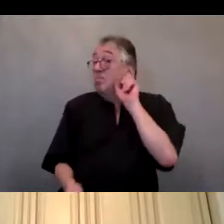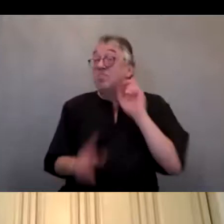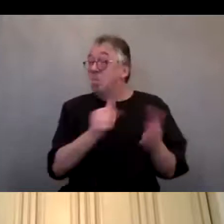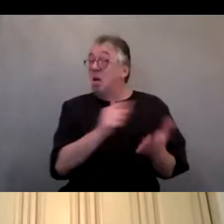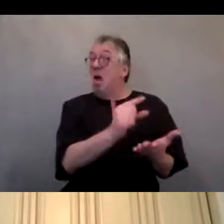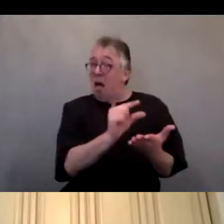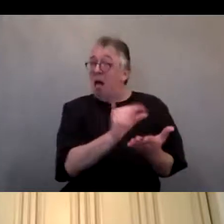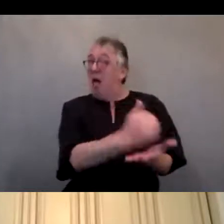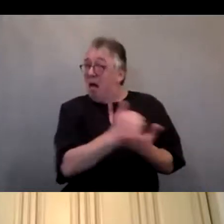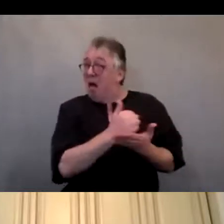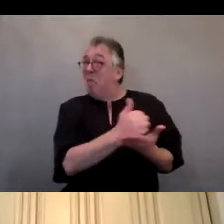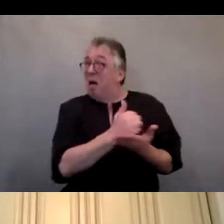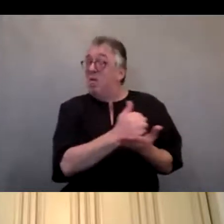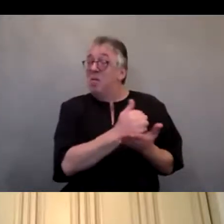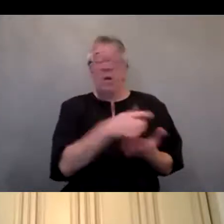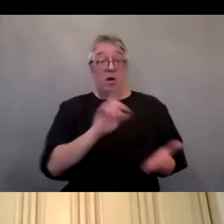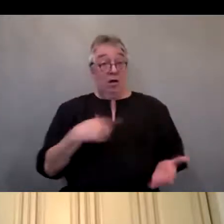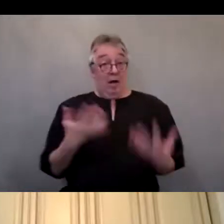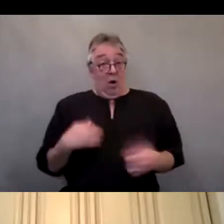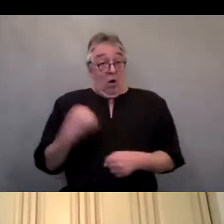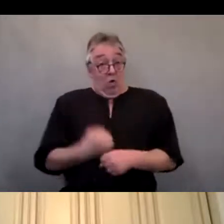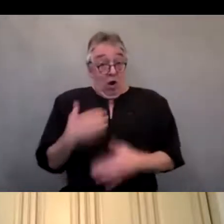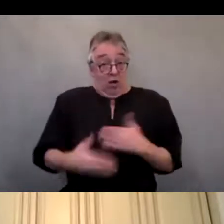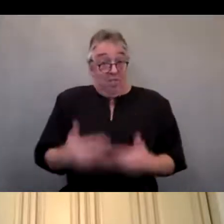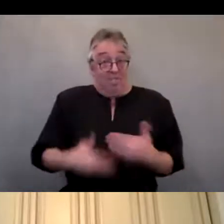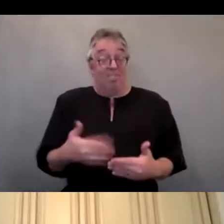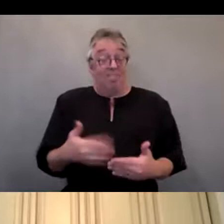communication, I told you I wasn't a poster child. I was hearing muffled